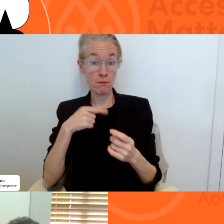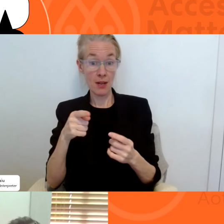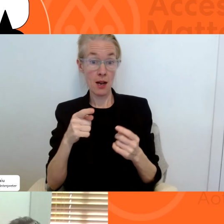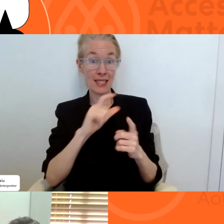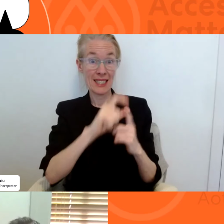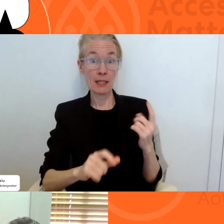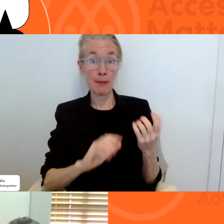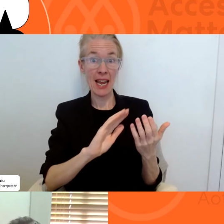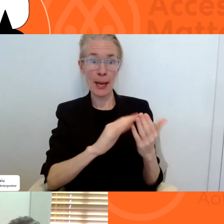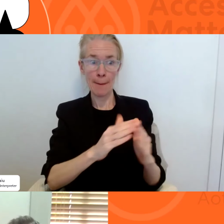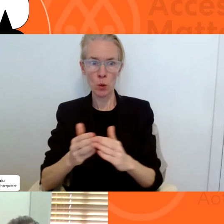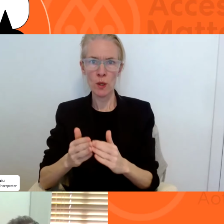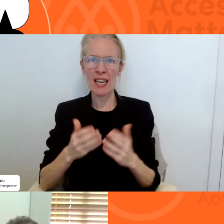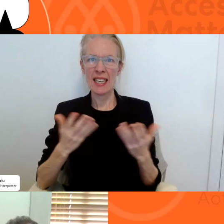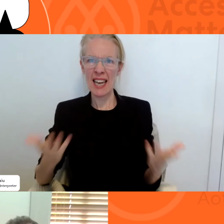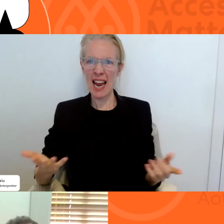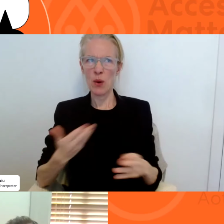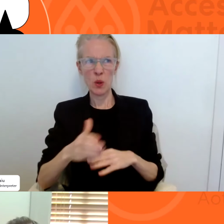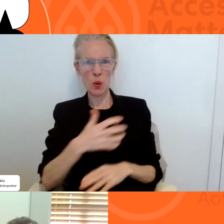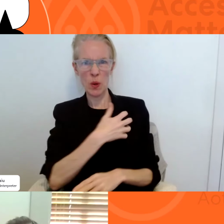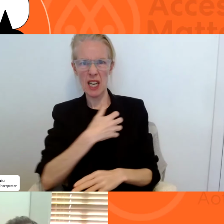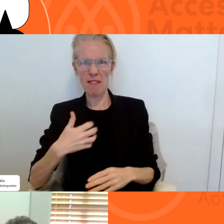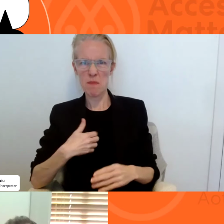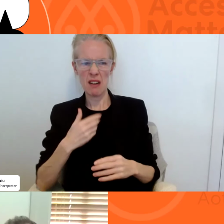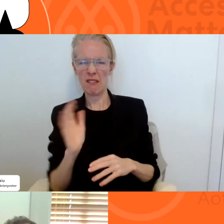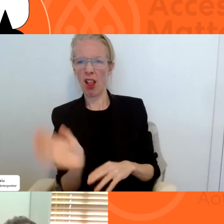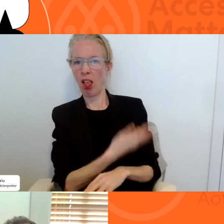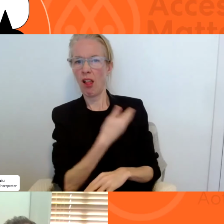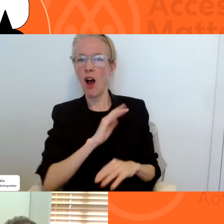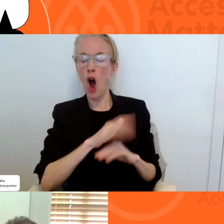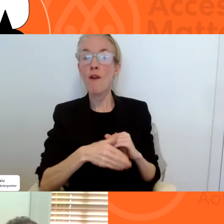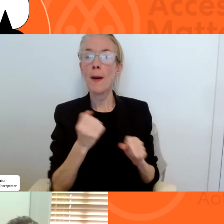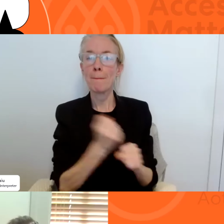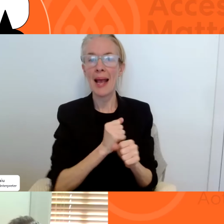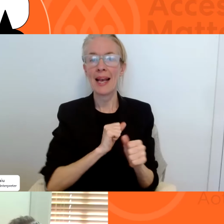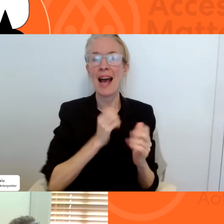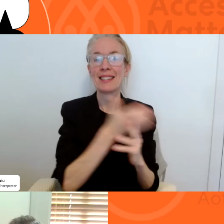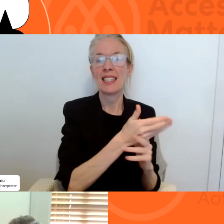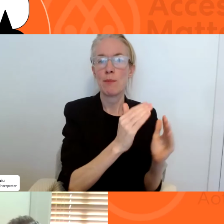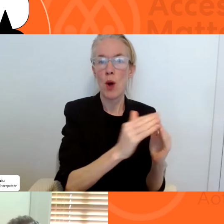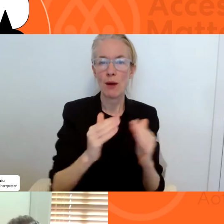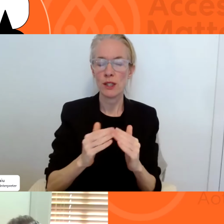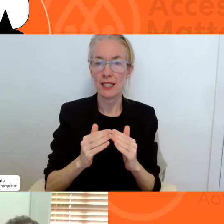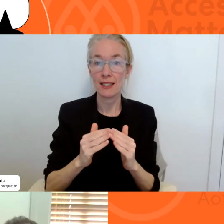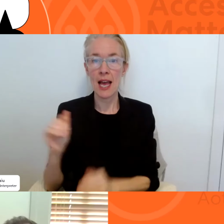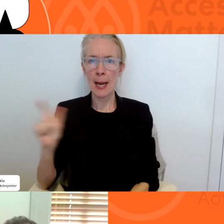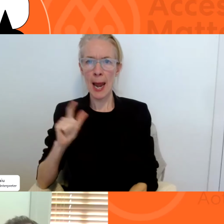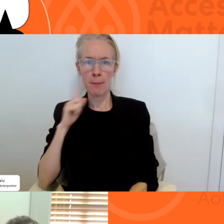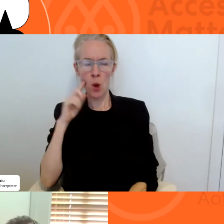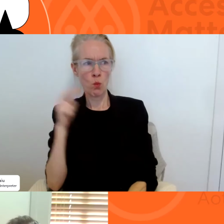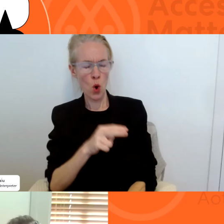concerns us greatly. For example, there have been $1.5 billion removed